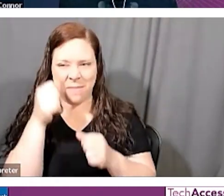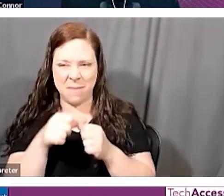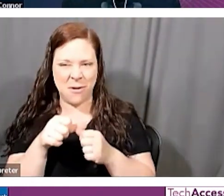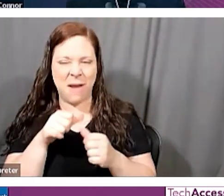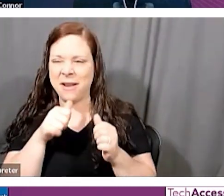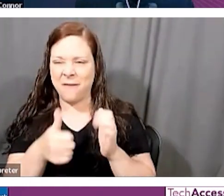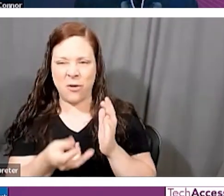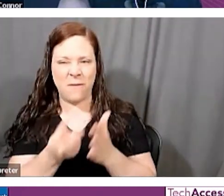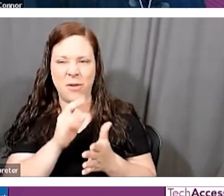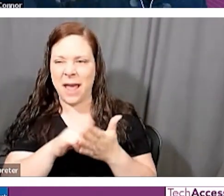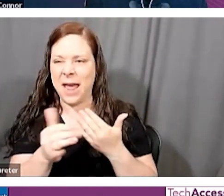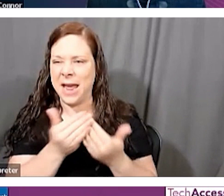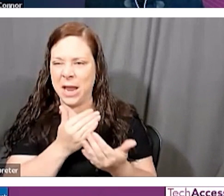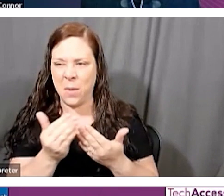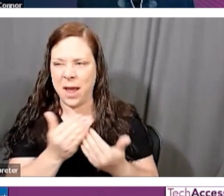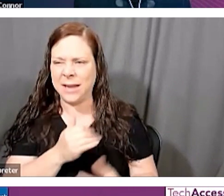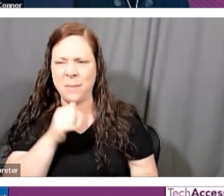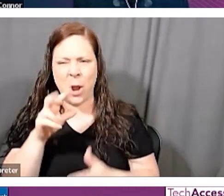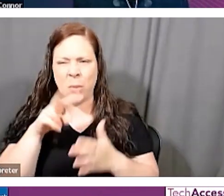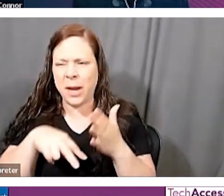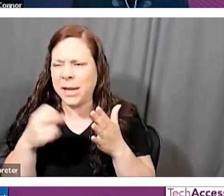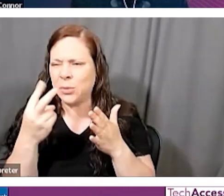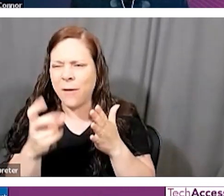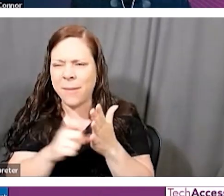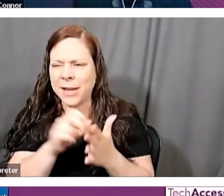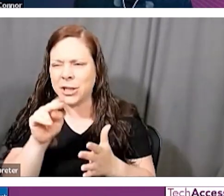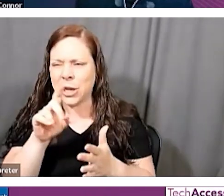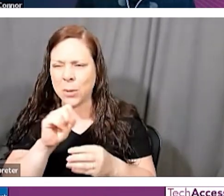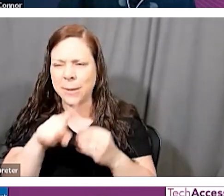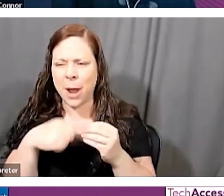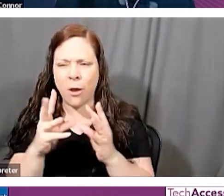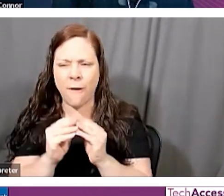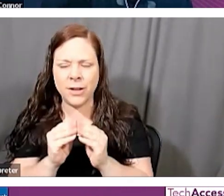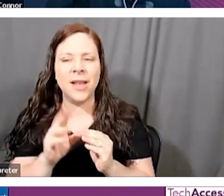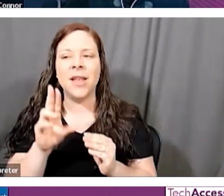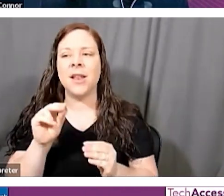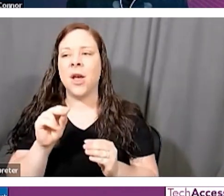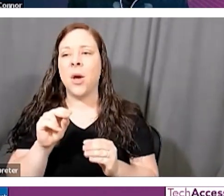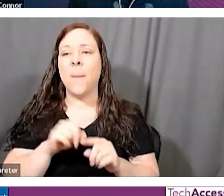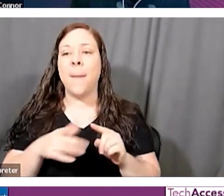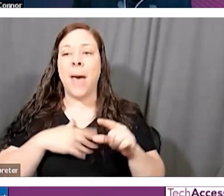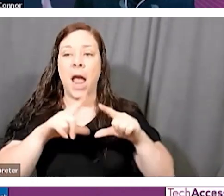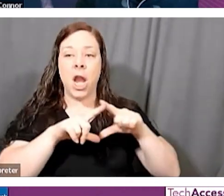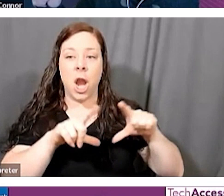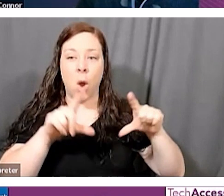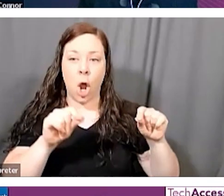This is what I'm actually gonna look at. I'm never gonna read 12 pages of notes about that conference I went to, but what I will look at is this note card that I'm gonna put on my computer screen that tells me